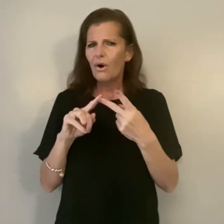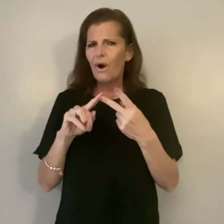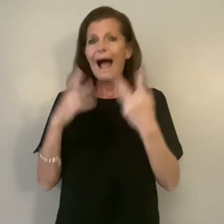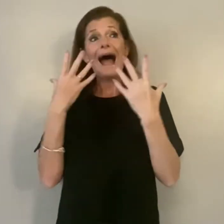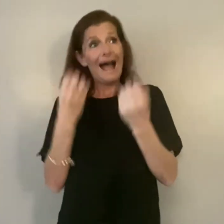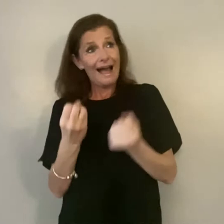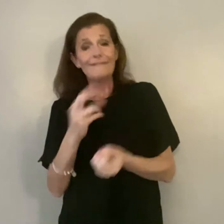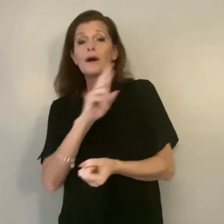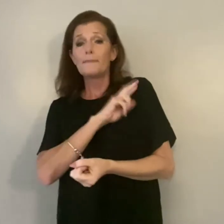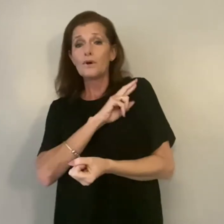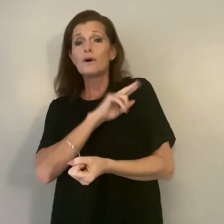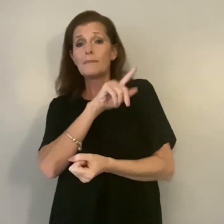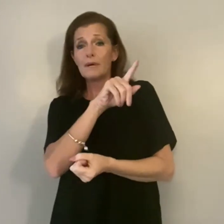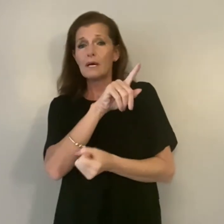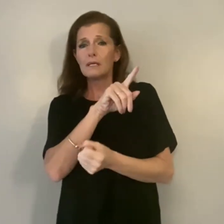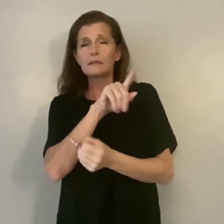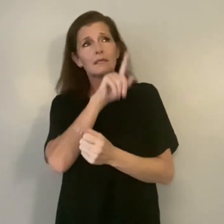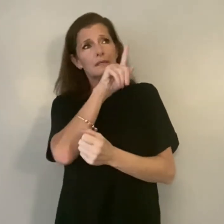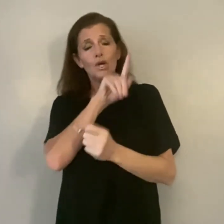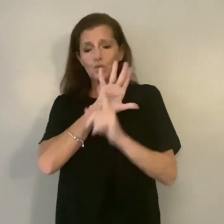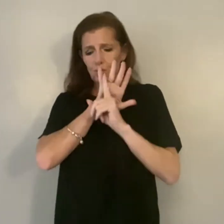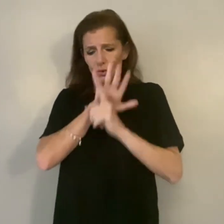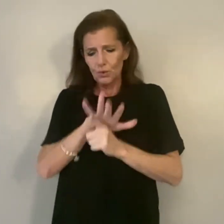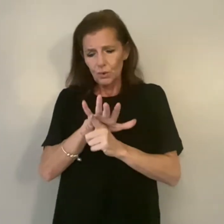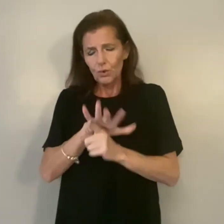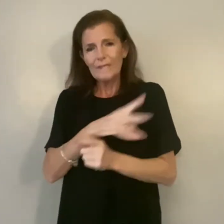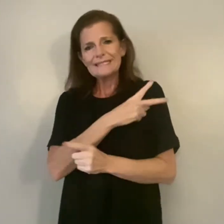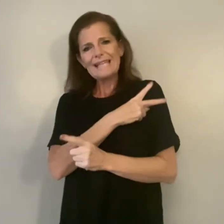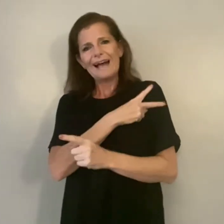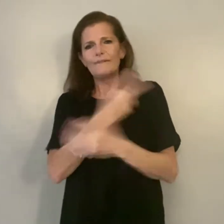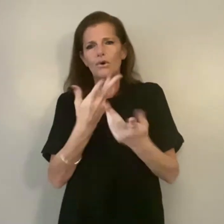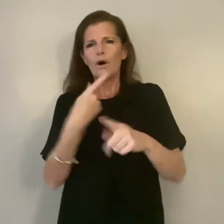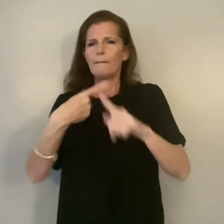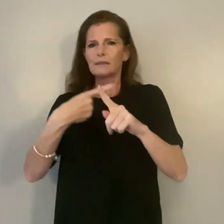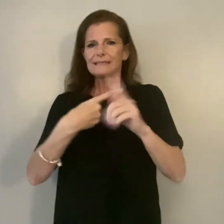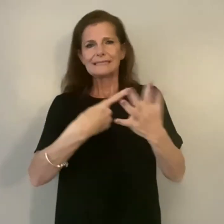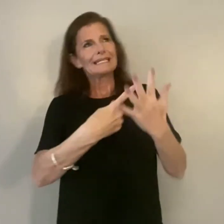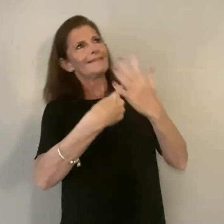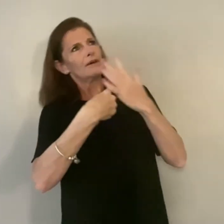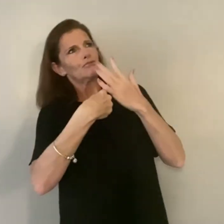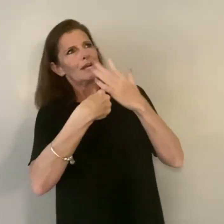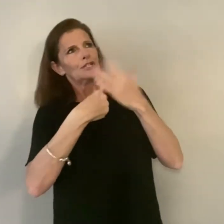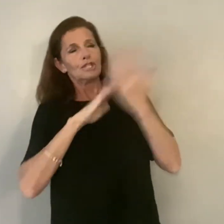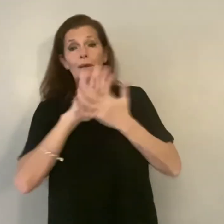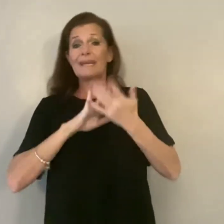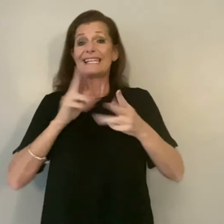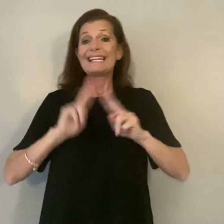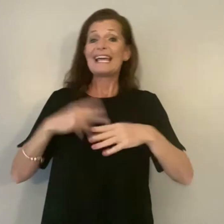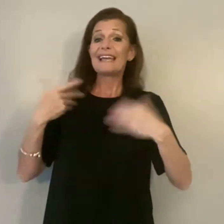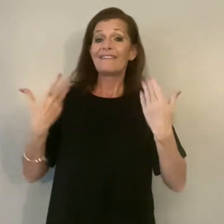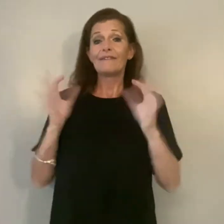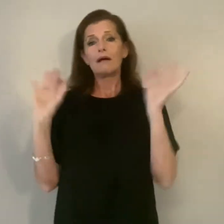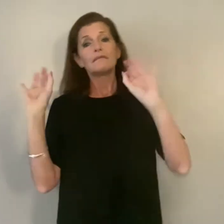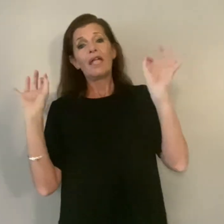I think there is a purpose in the board adding an element of pressure to the executive, good pressure where if it wasn't there and I...